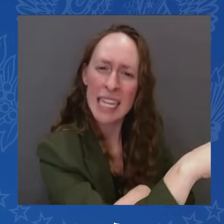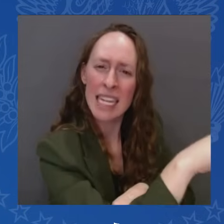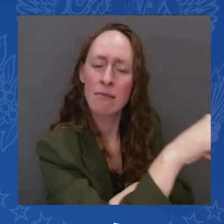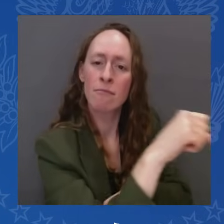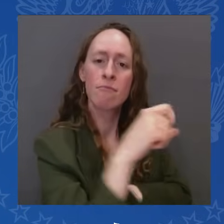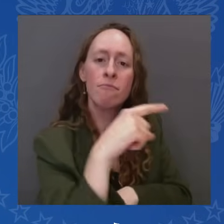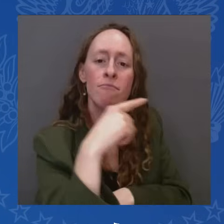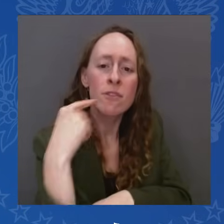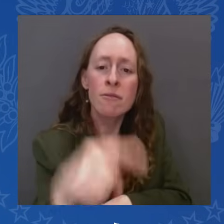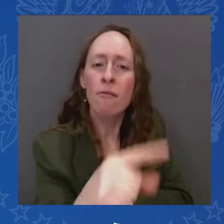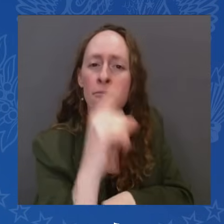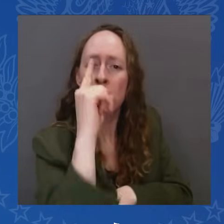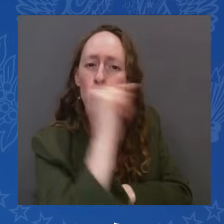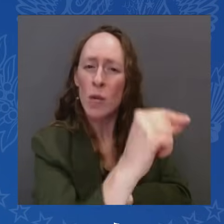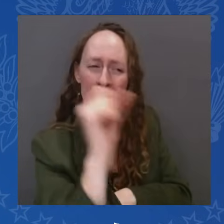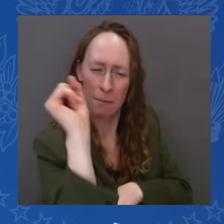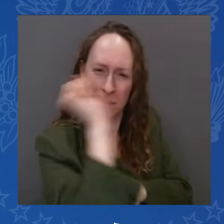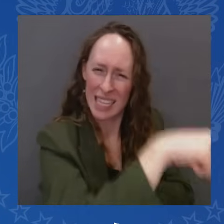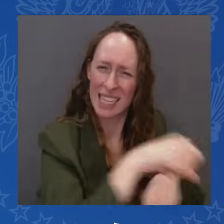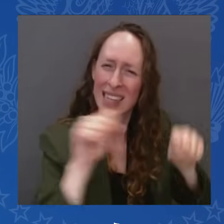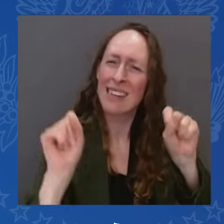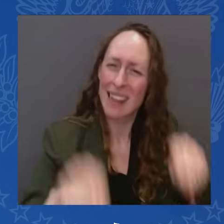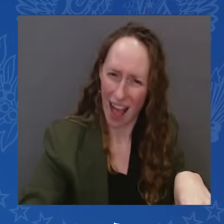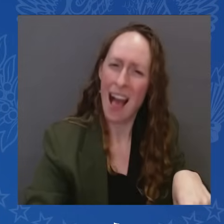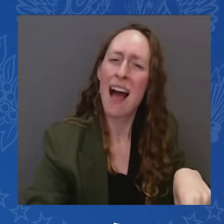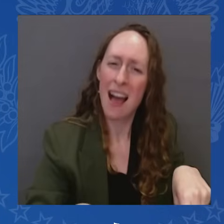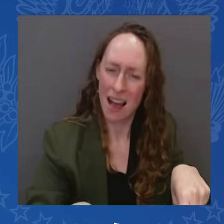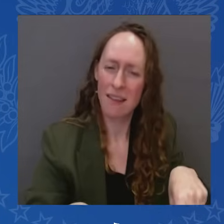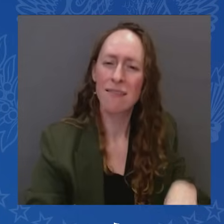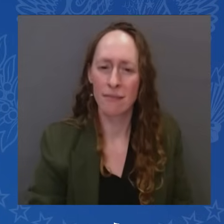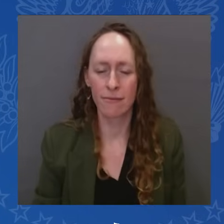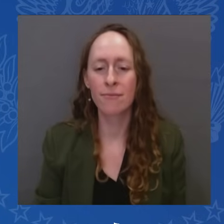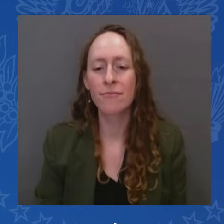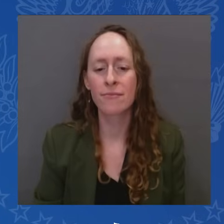and sacrifice lives defending against Russian aggression.